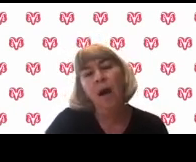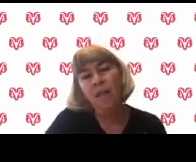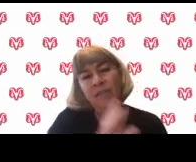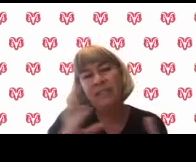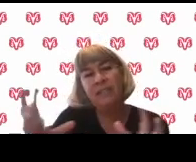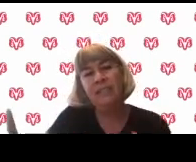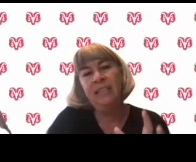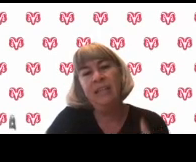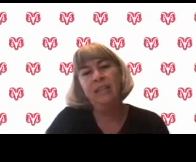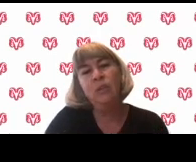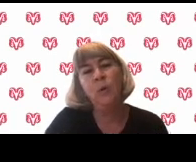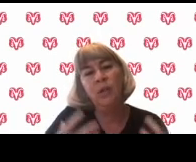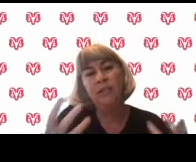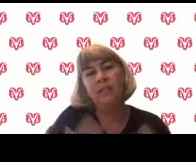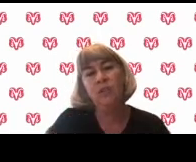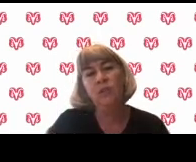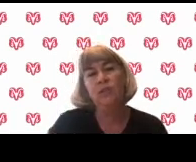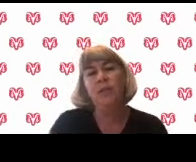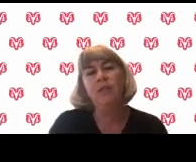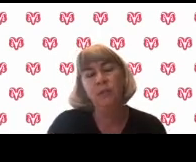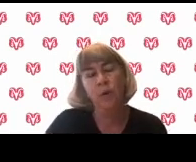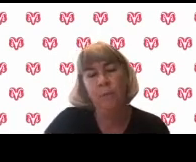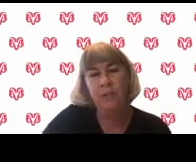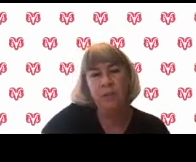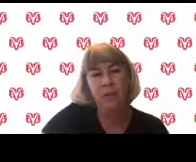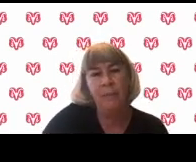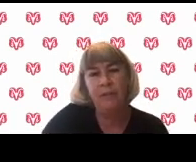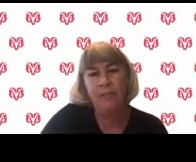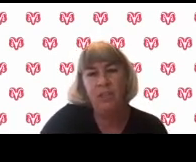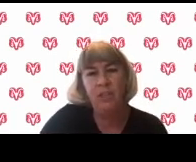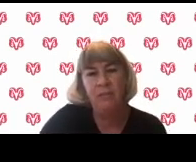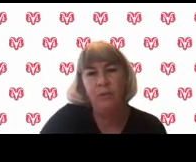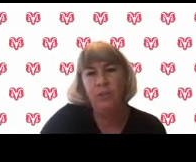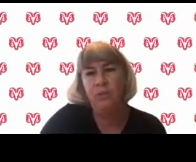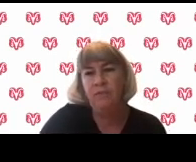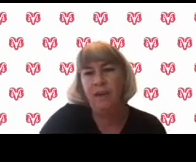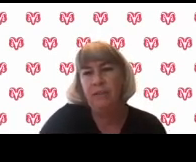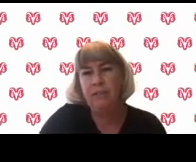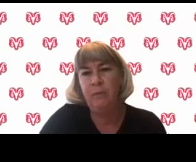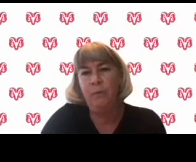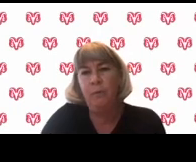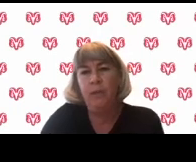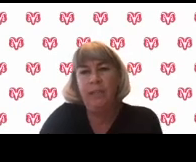all of this is leading towards the Student Speakers Forum, which is a collaborative initiative where students and faculty will be working